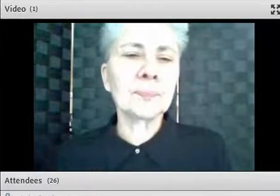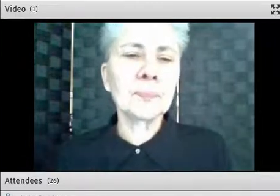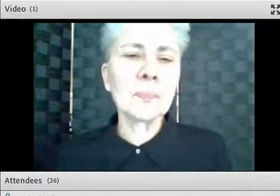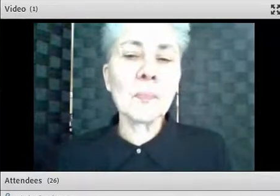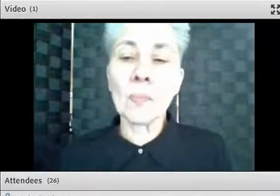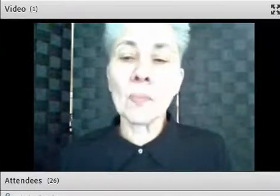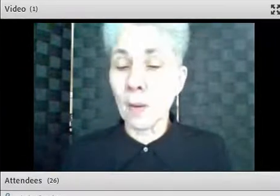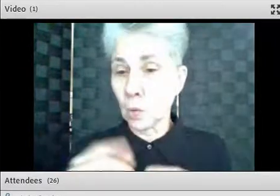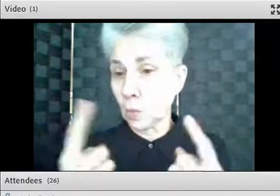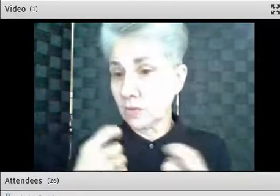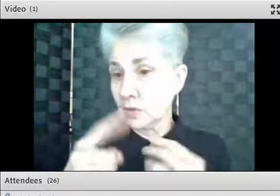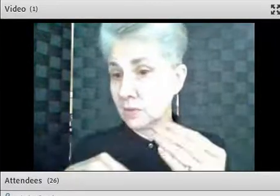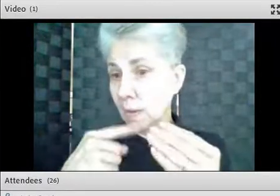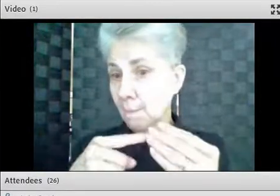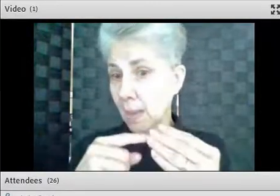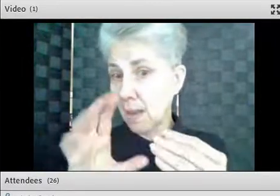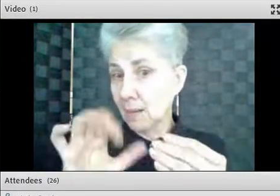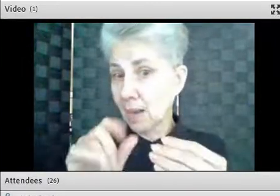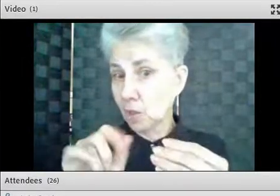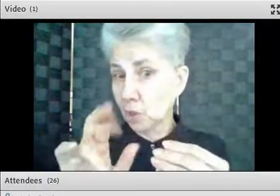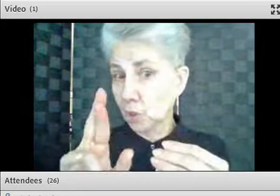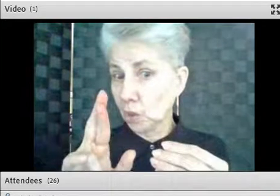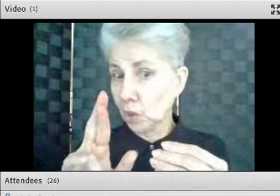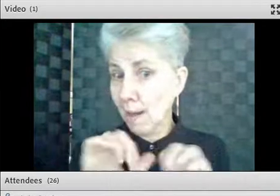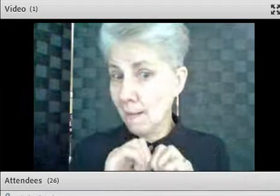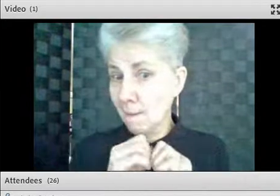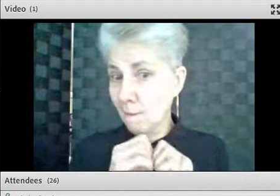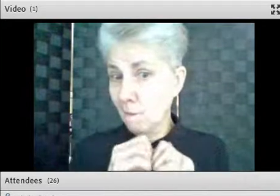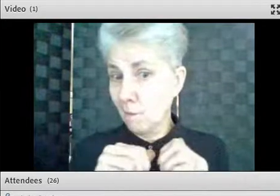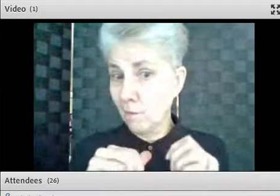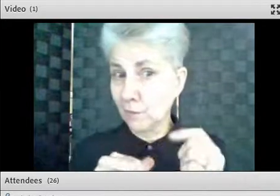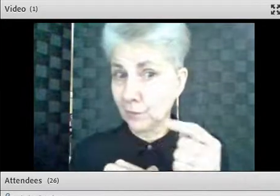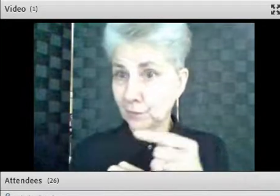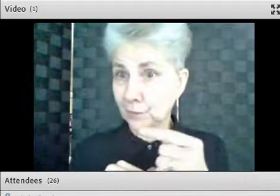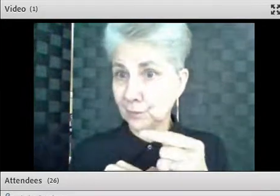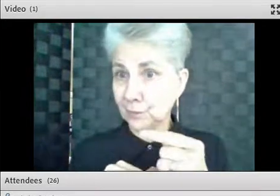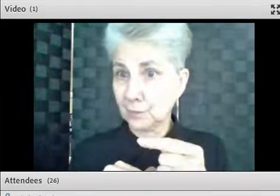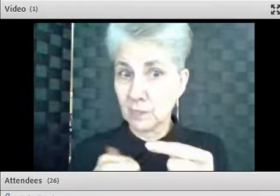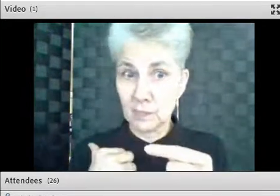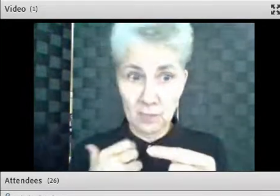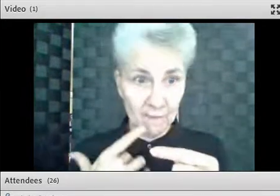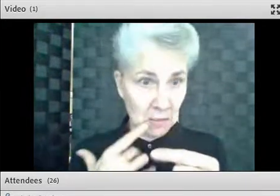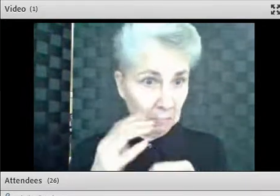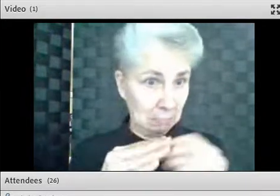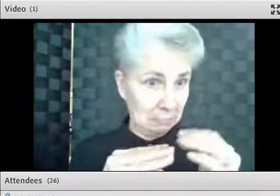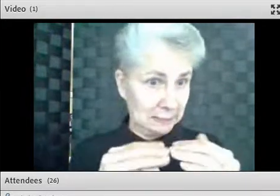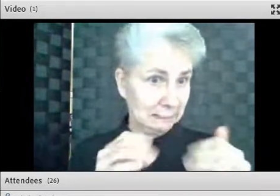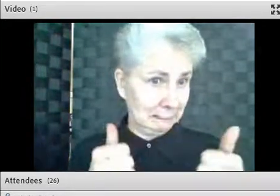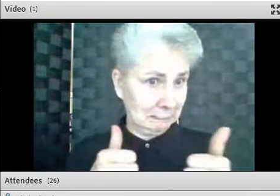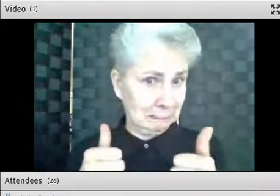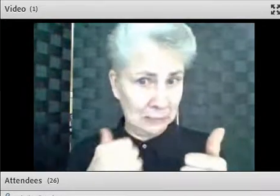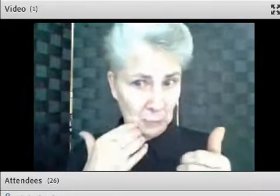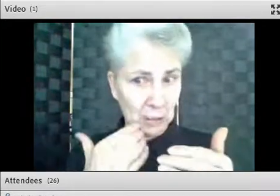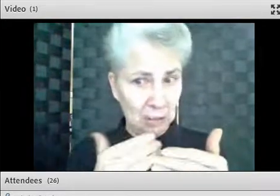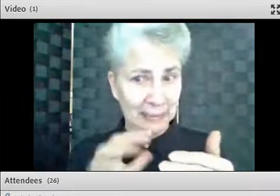So any further questions about Cuttering? Are we -- Do we feel fairly comfortable-ish